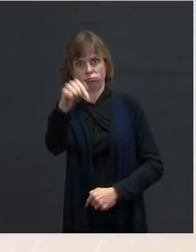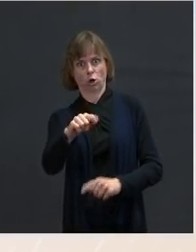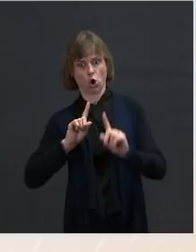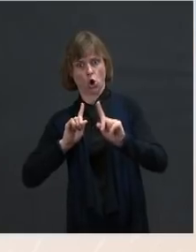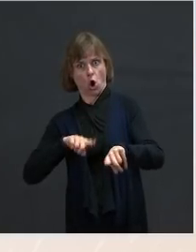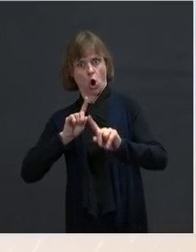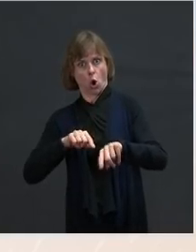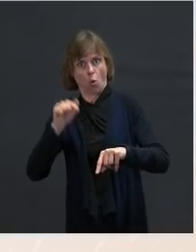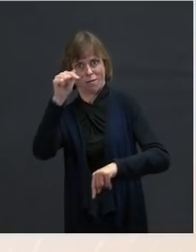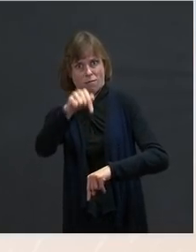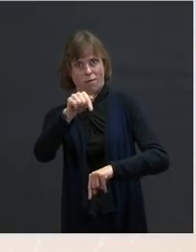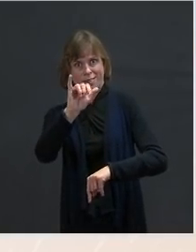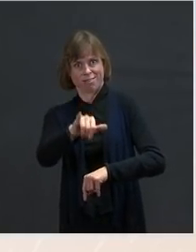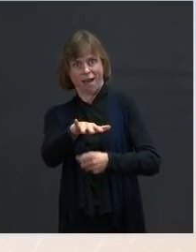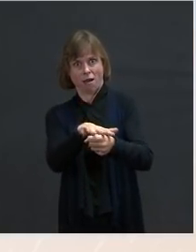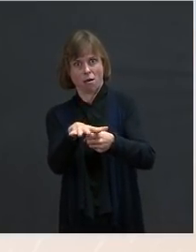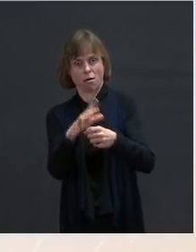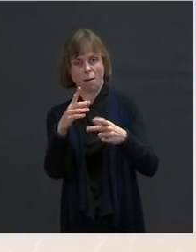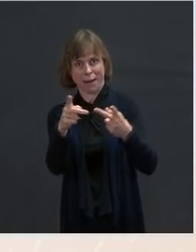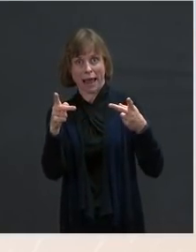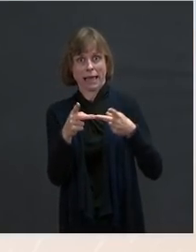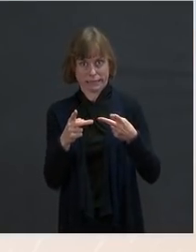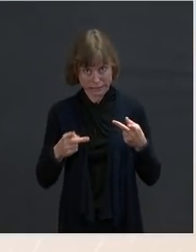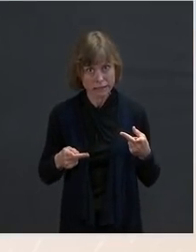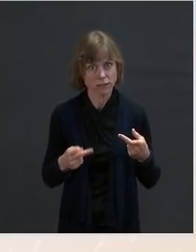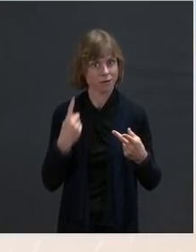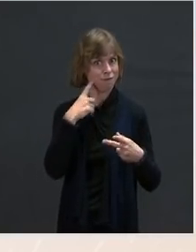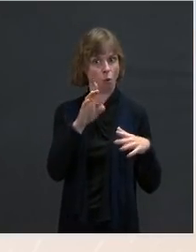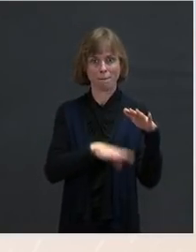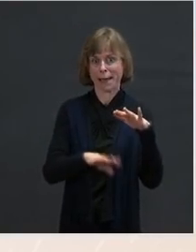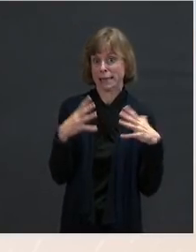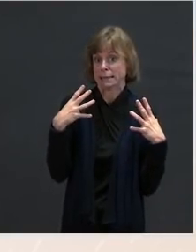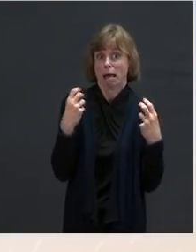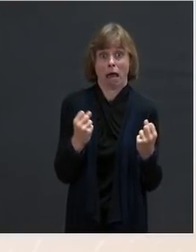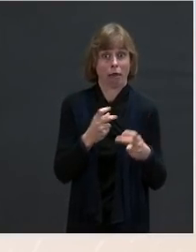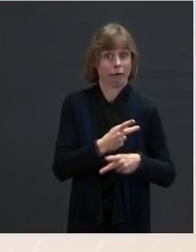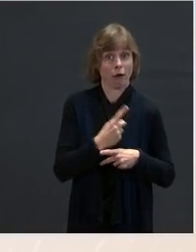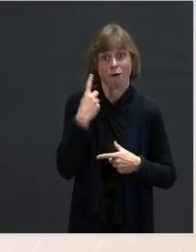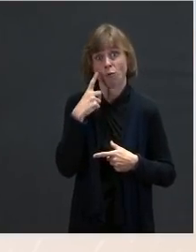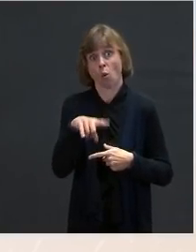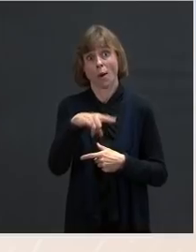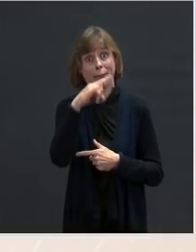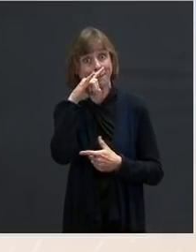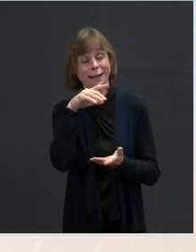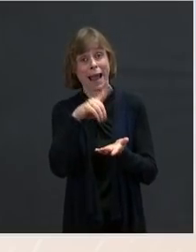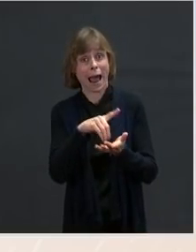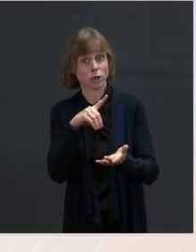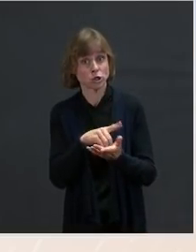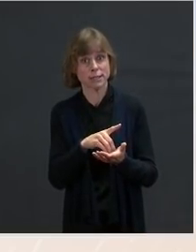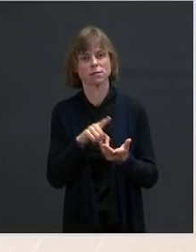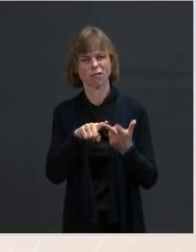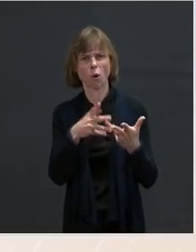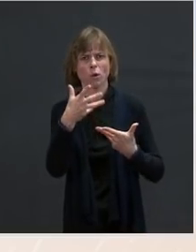for, you know, child -- for questions about their kids, for pediatric appointments, that's a place that's trusted in their community.